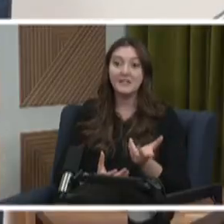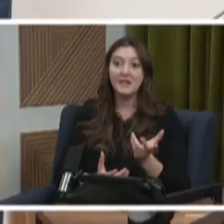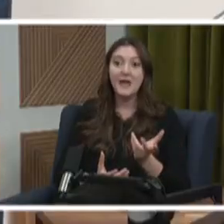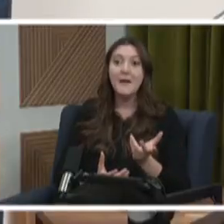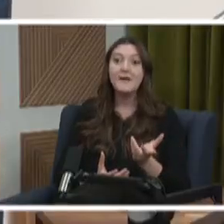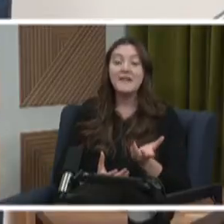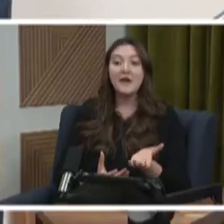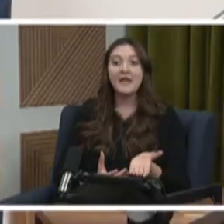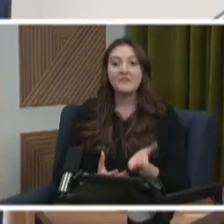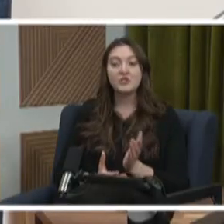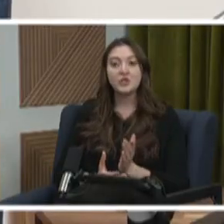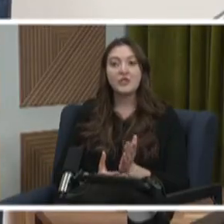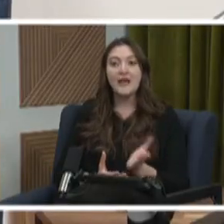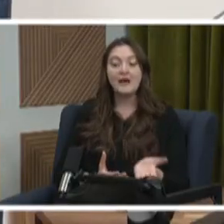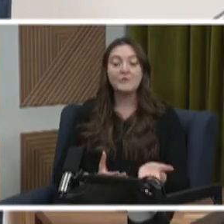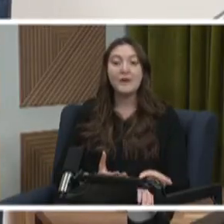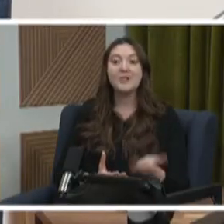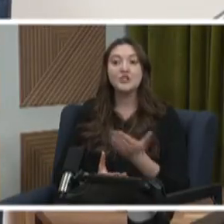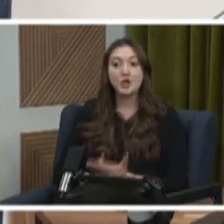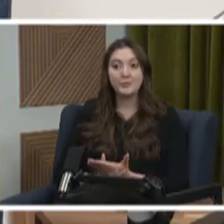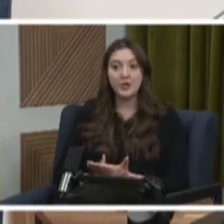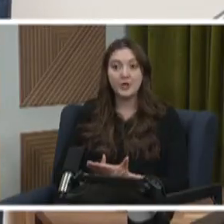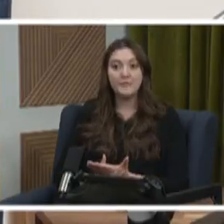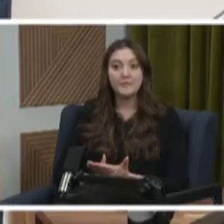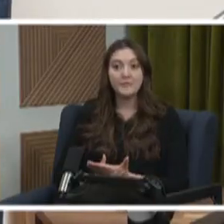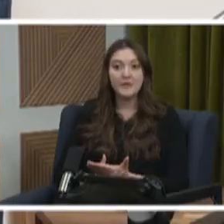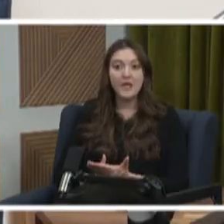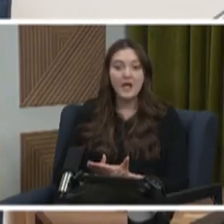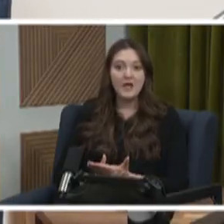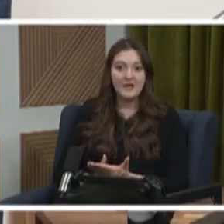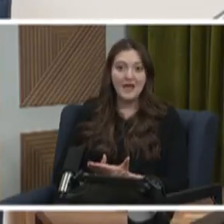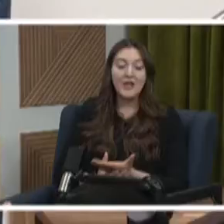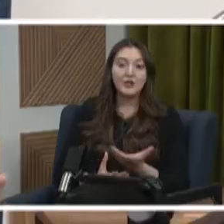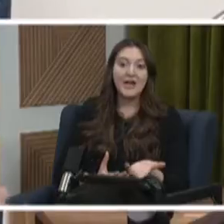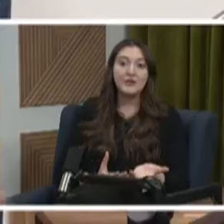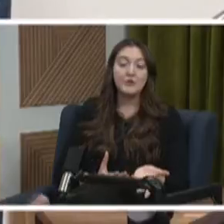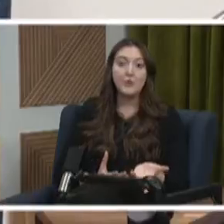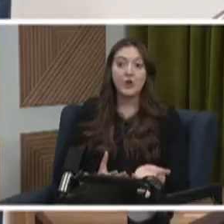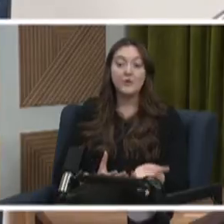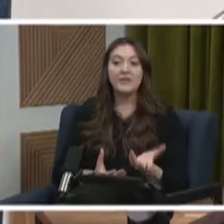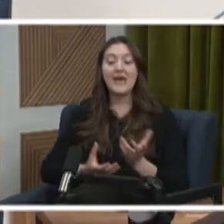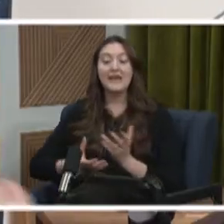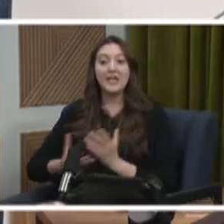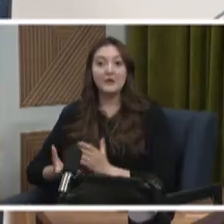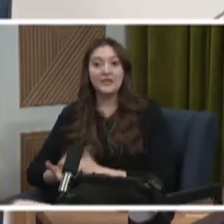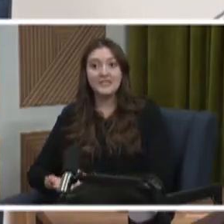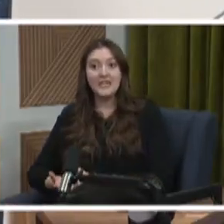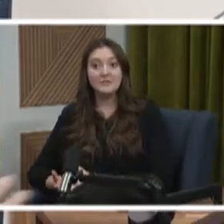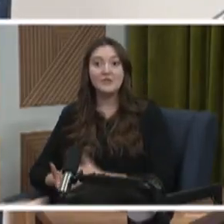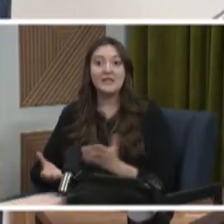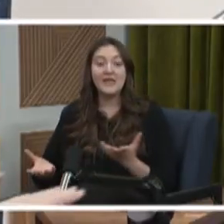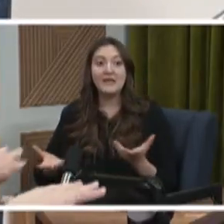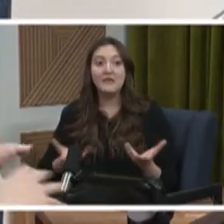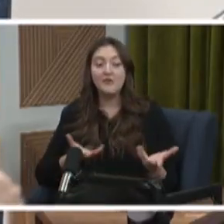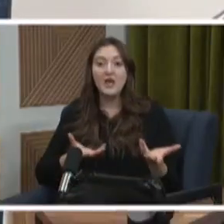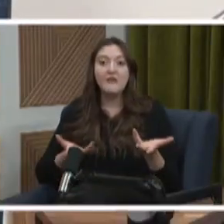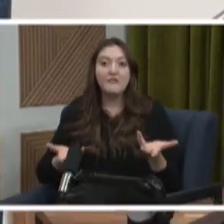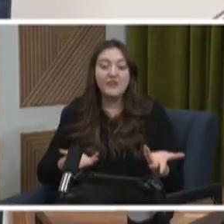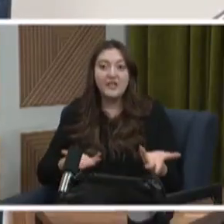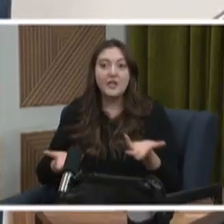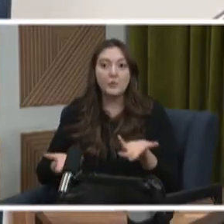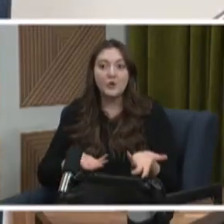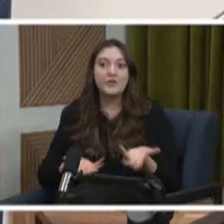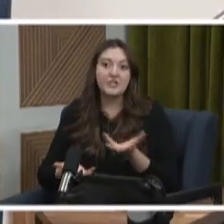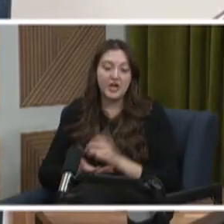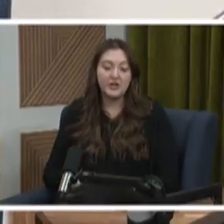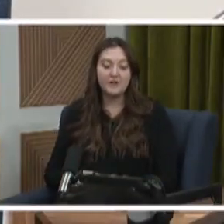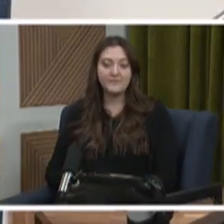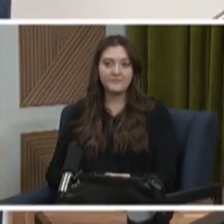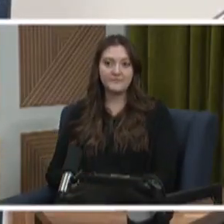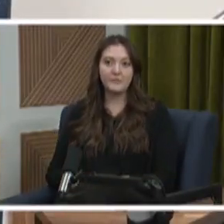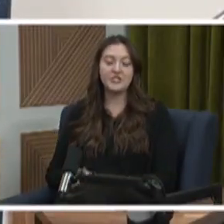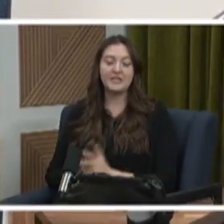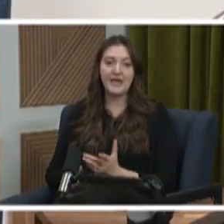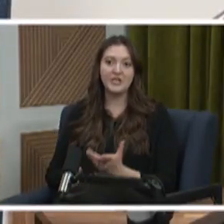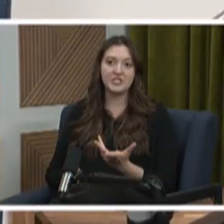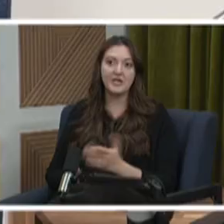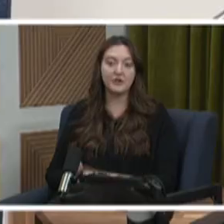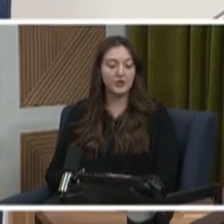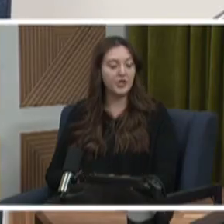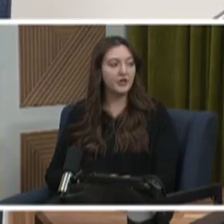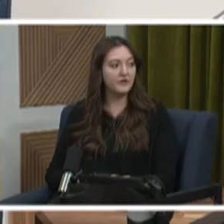But now they have to learn how to become an interpreter and learn how to work with a hearing team so that they can feed and work with each other, which is, again, just another learning curve.